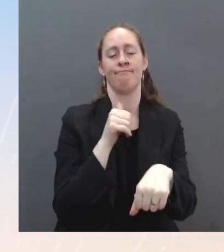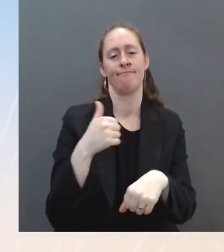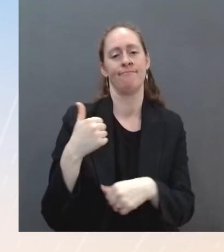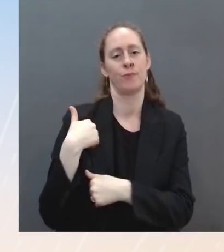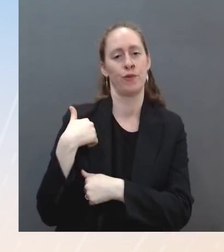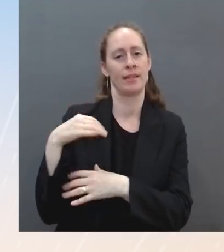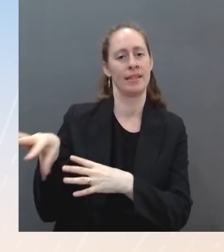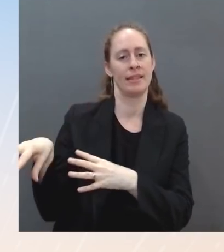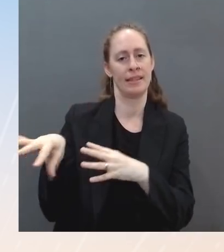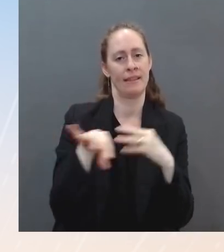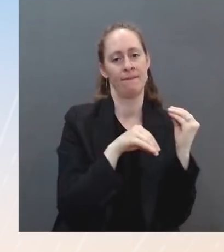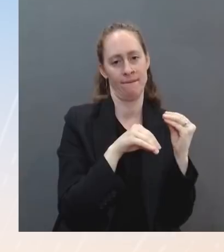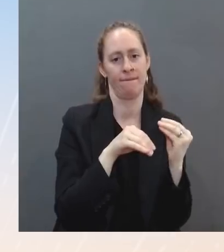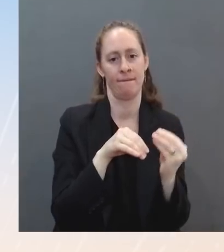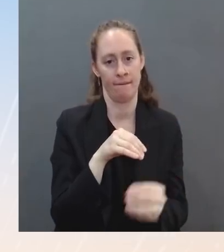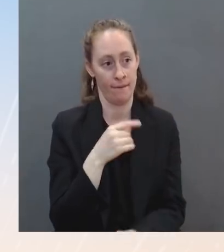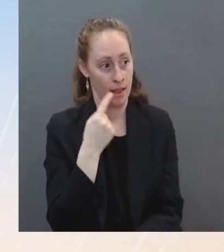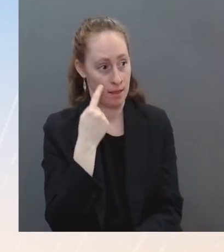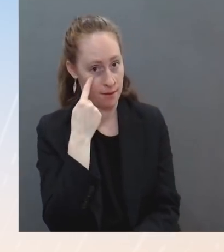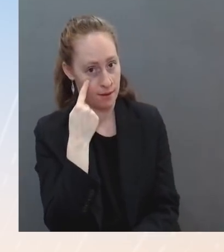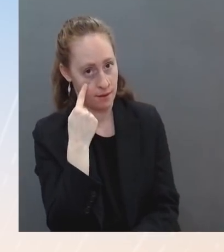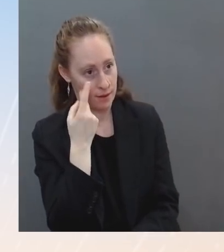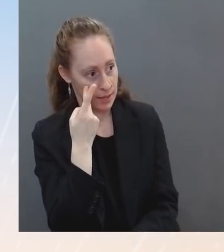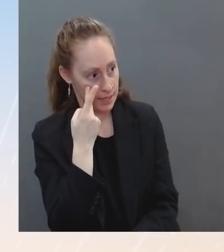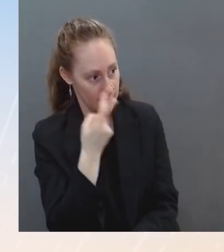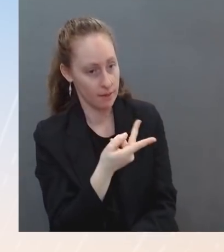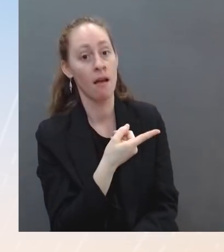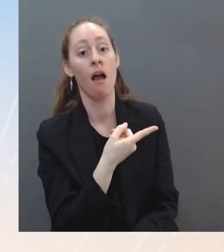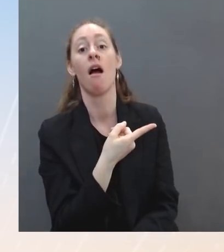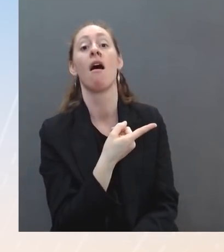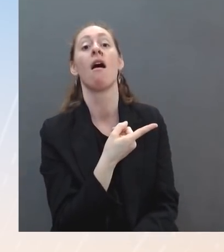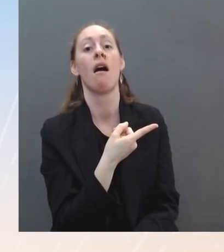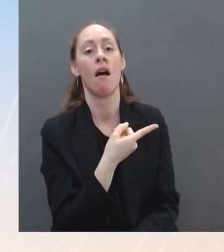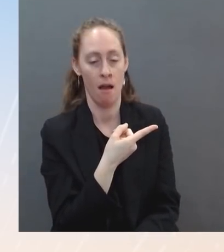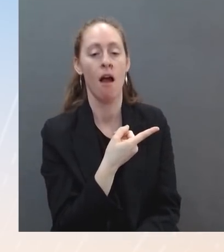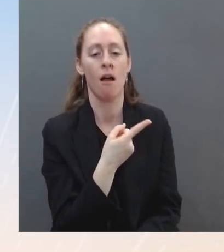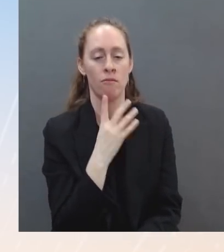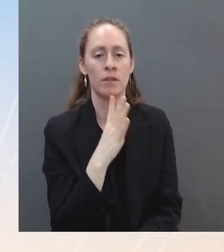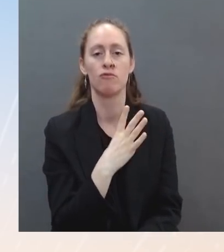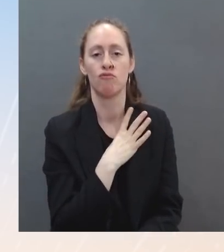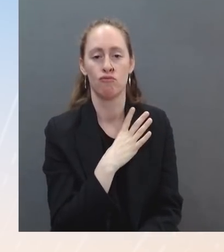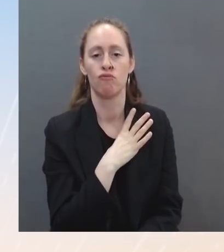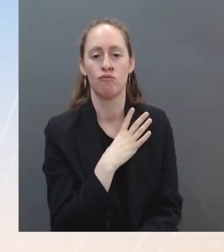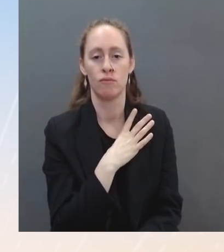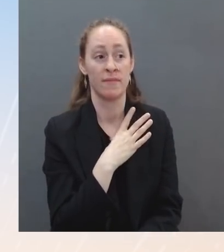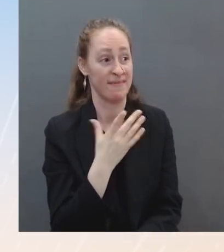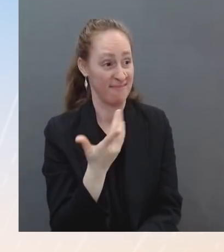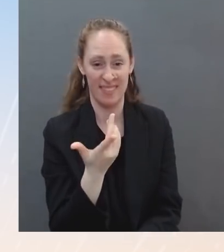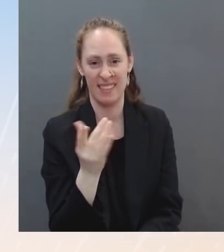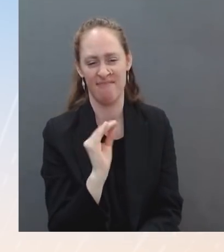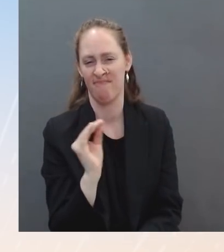Ms. Bedingfield: We've been very clear about that. Yeah. >> The Press: Do you take -- do you take any responsibility -- The Press: The White House has previously -- The Press: -- President Biden approval --